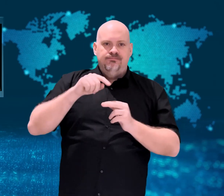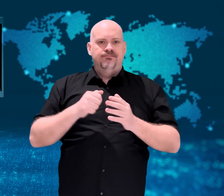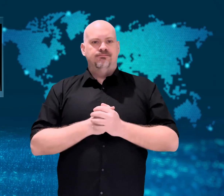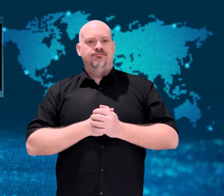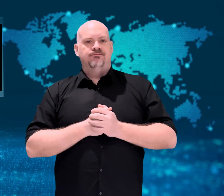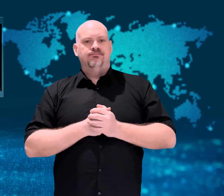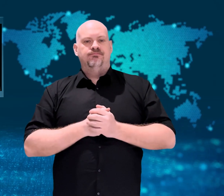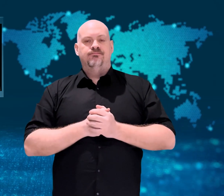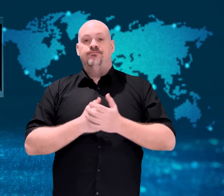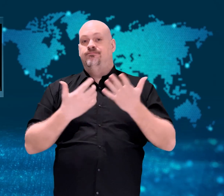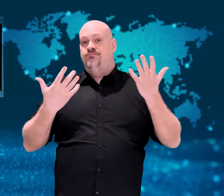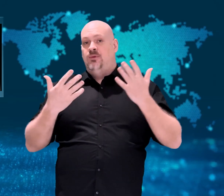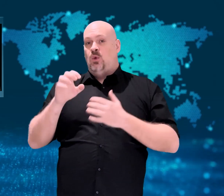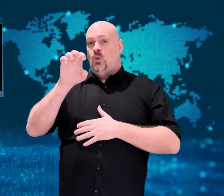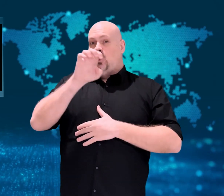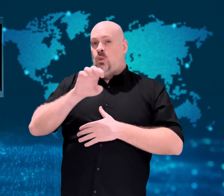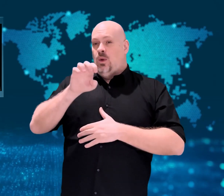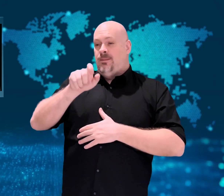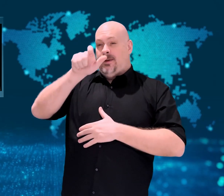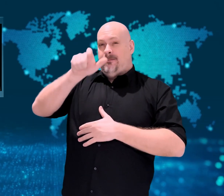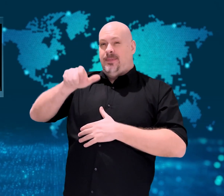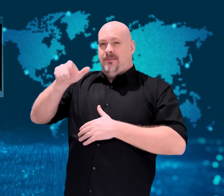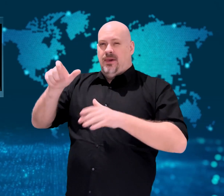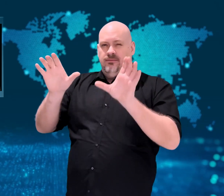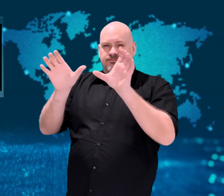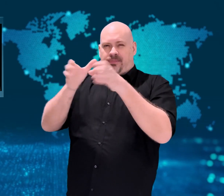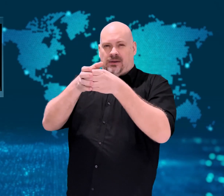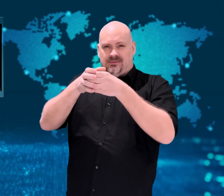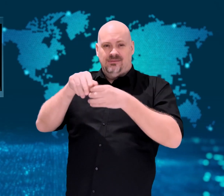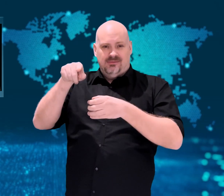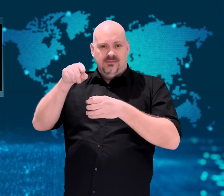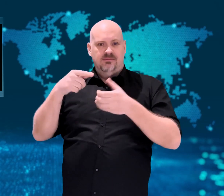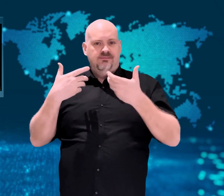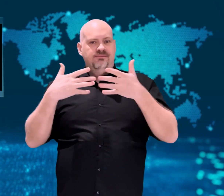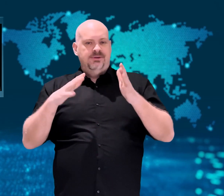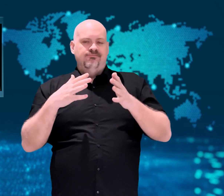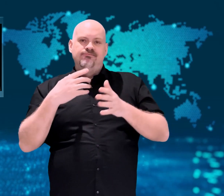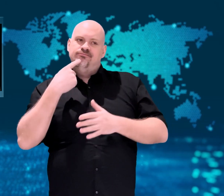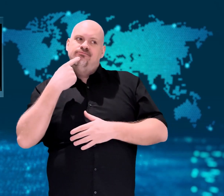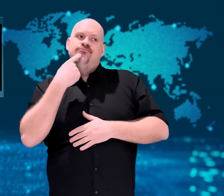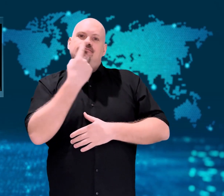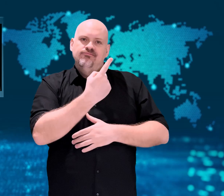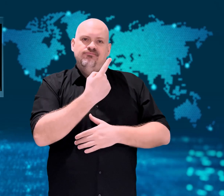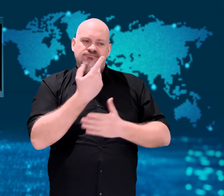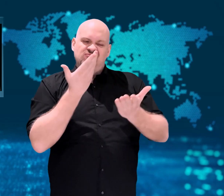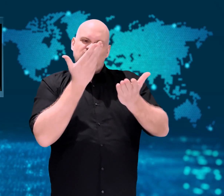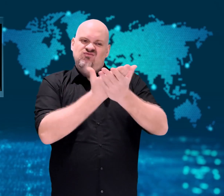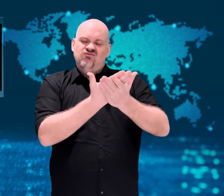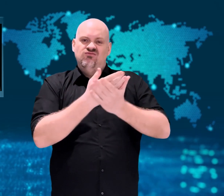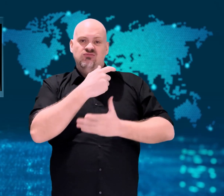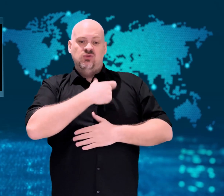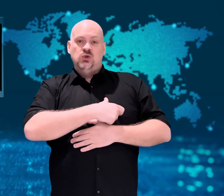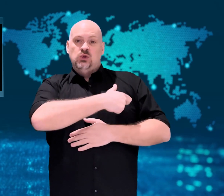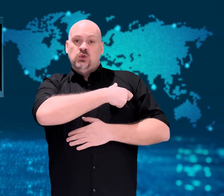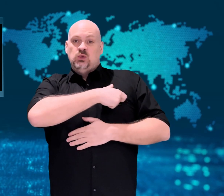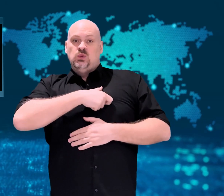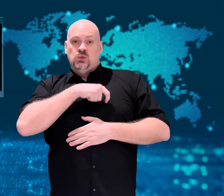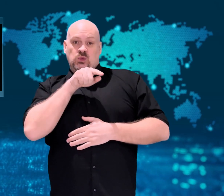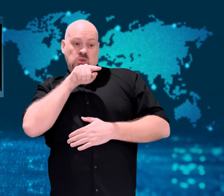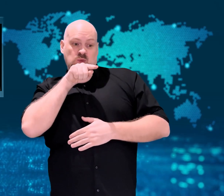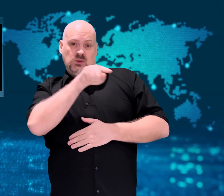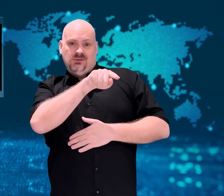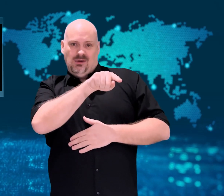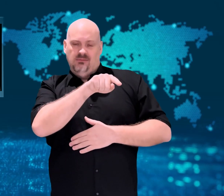members of the European People’s Party (EPP) have called to